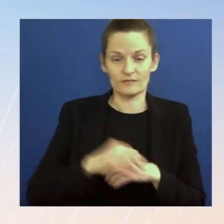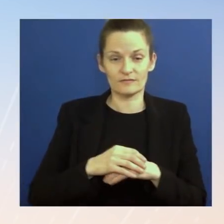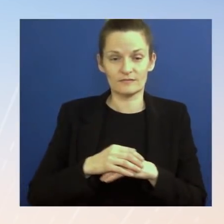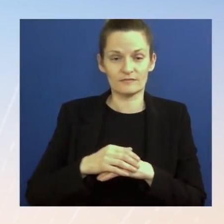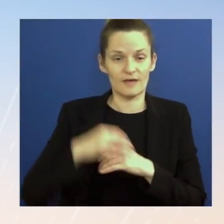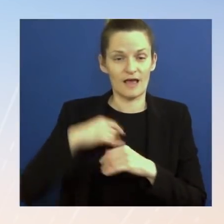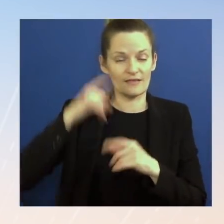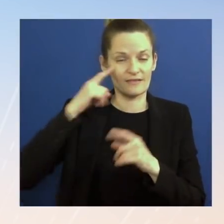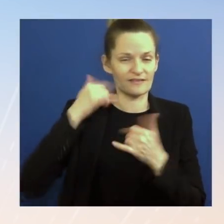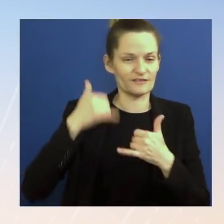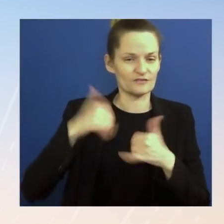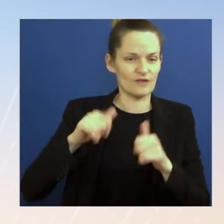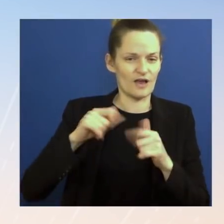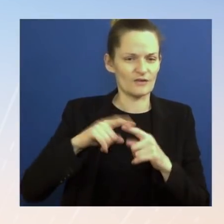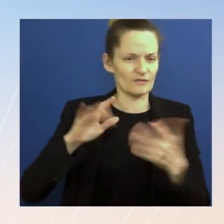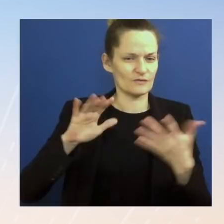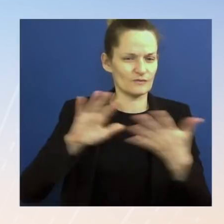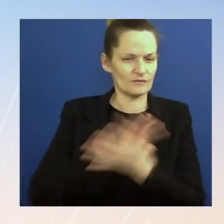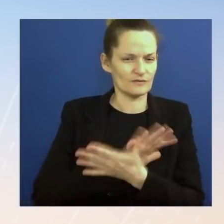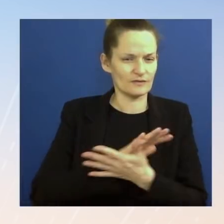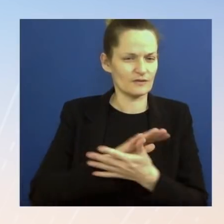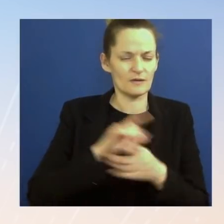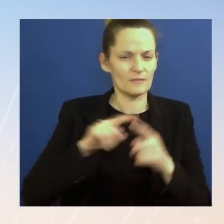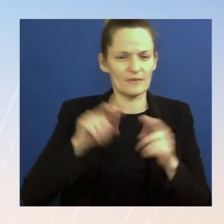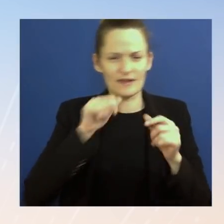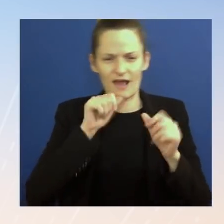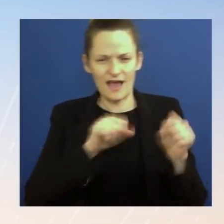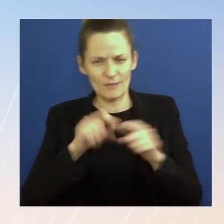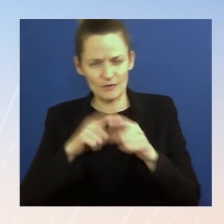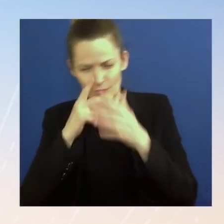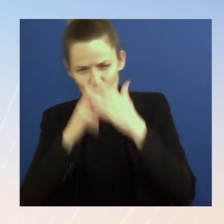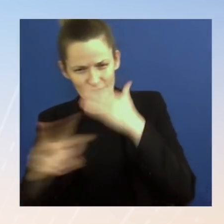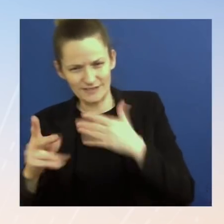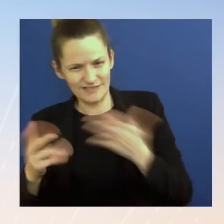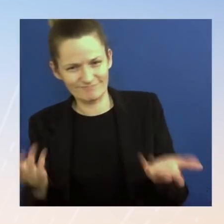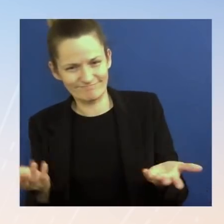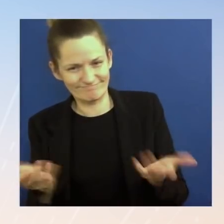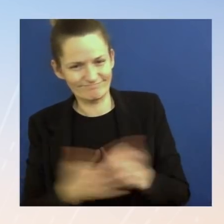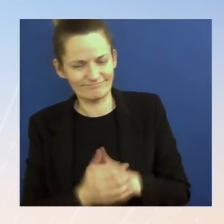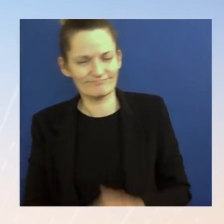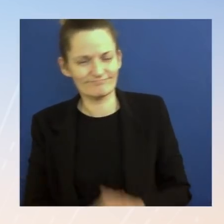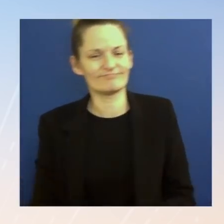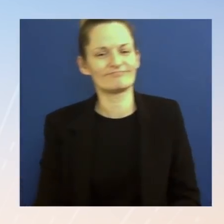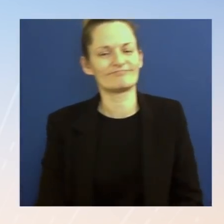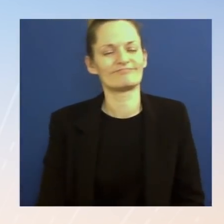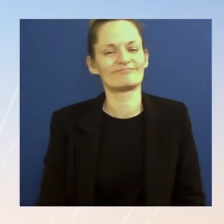The Press: Japan and some of the other treaty countries are increasingly alarmed after Afghanistan and this recent situation.